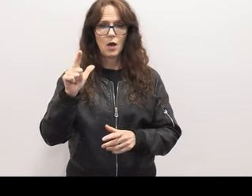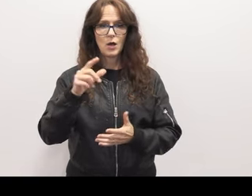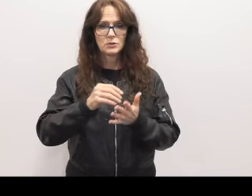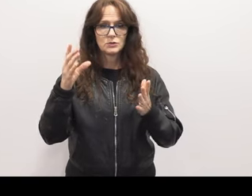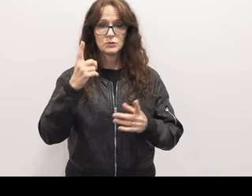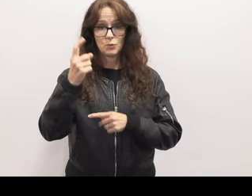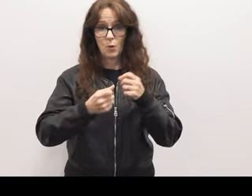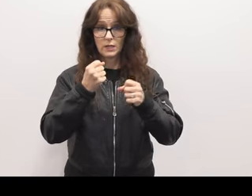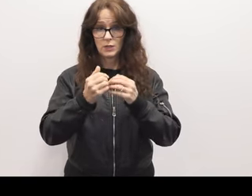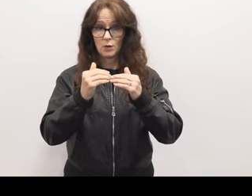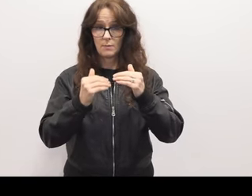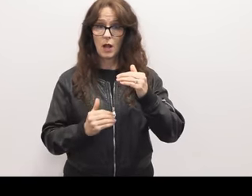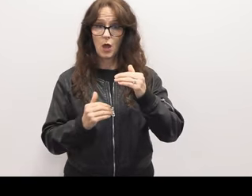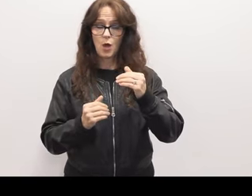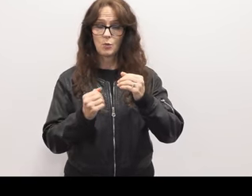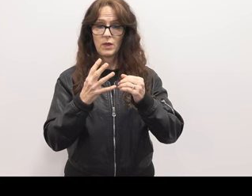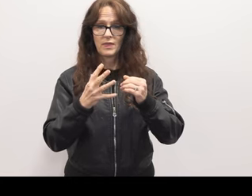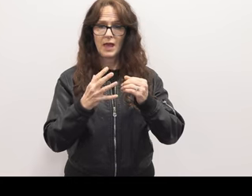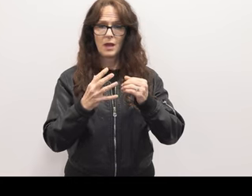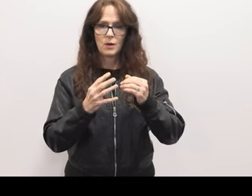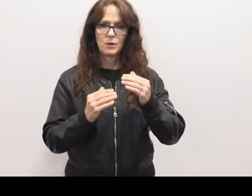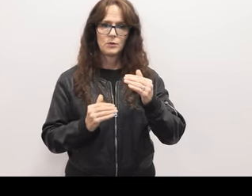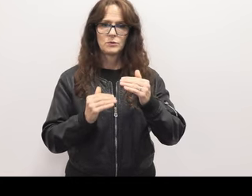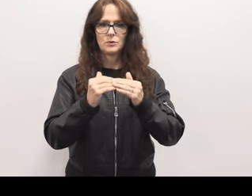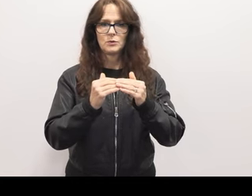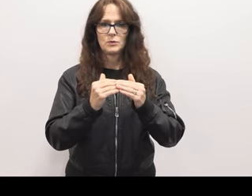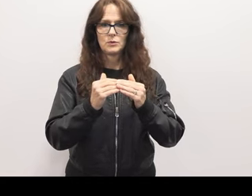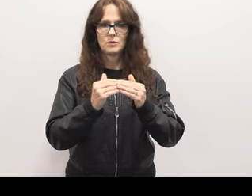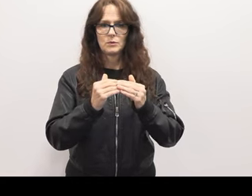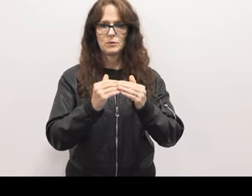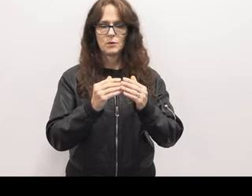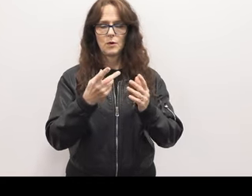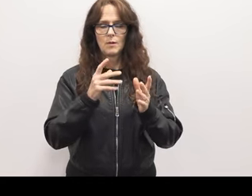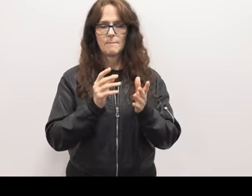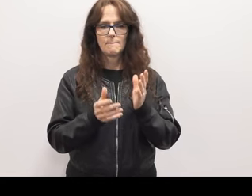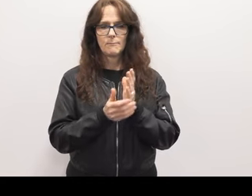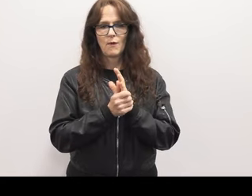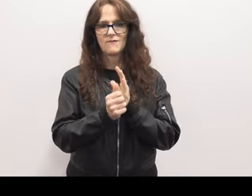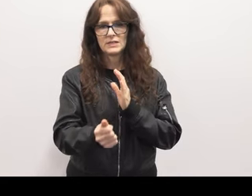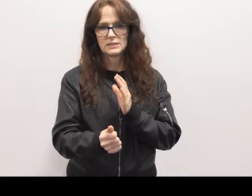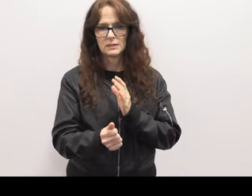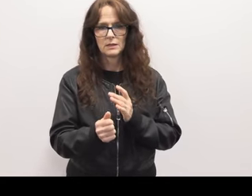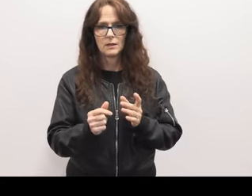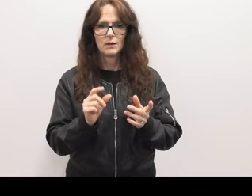without getting students to proficiency. Goal one is talking about increasing from 48 to 70%